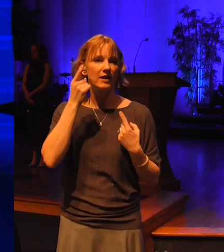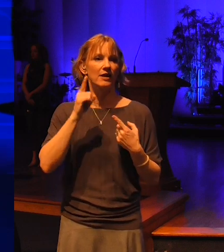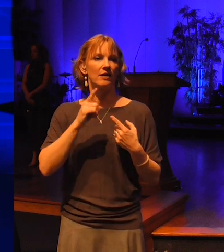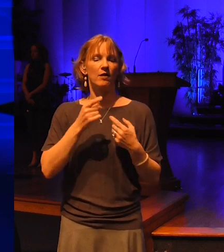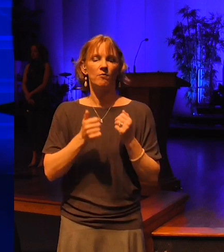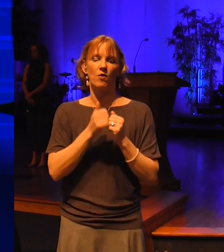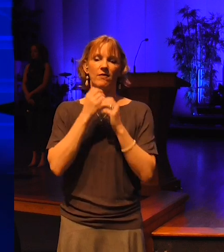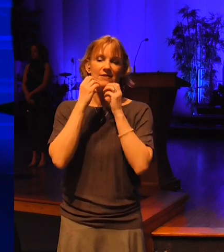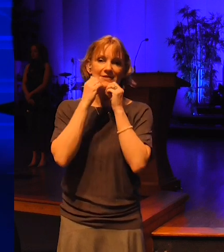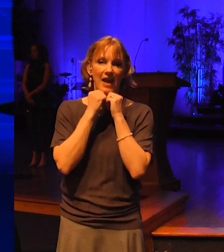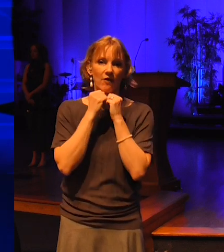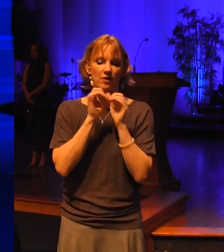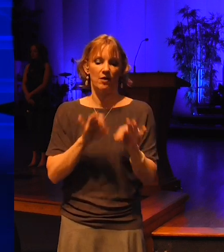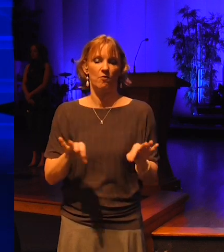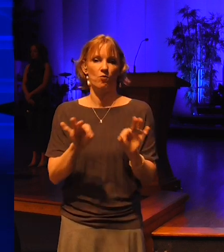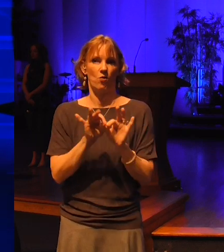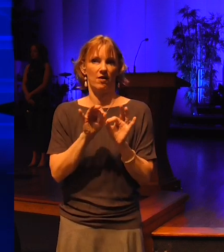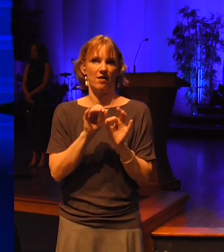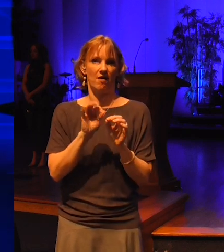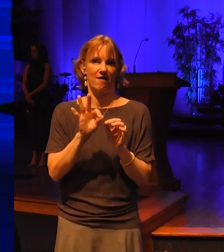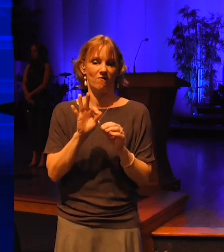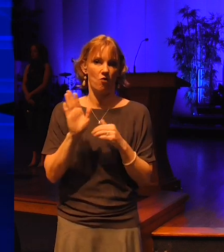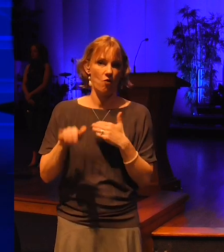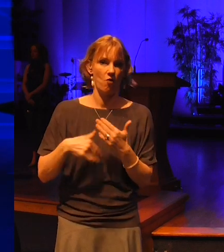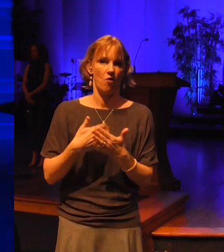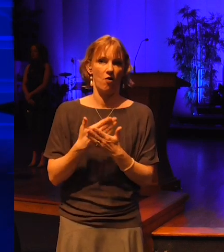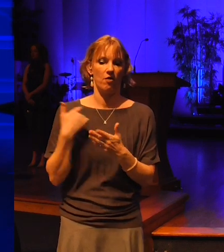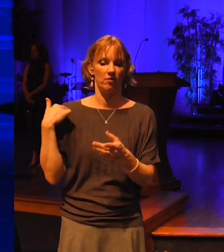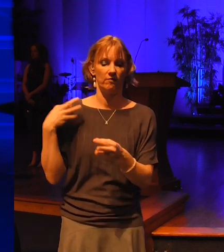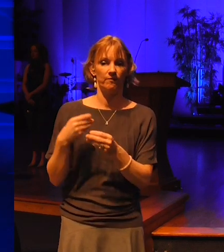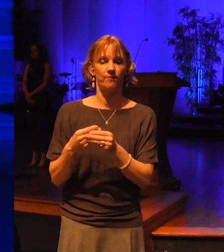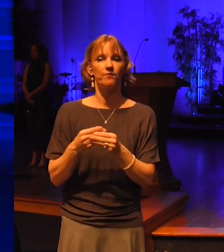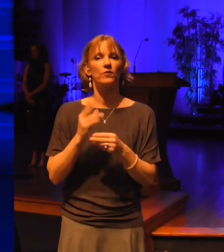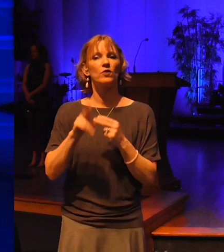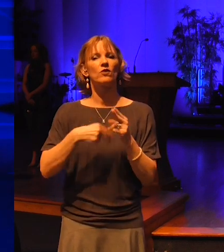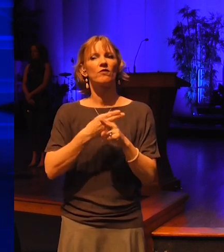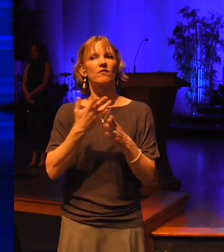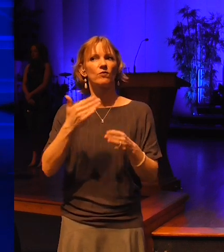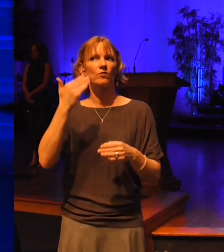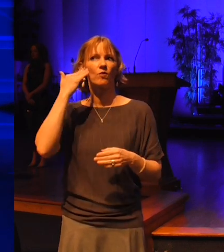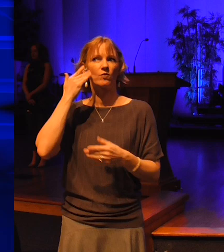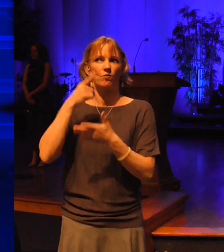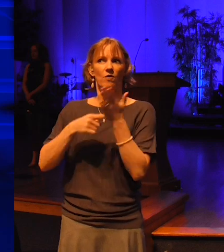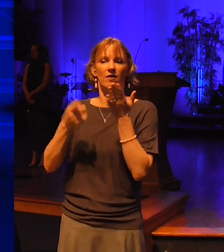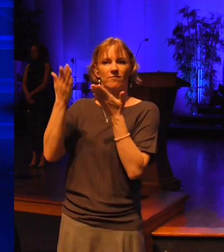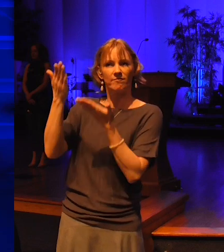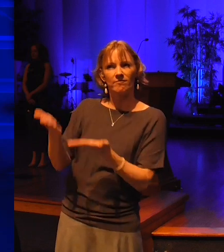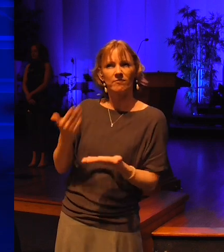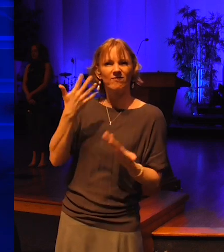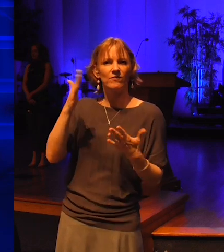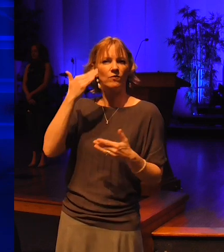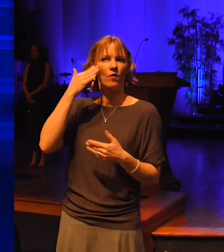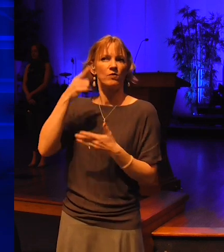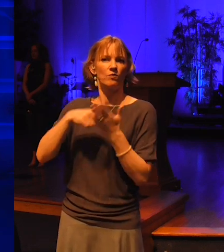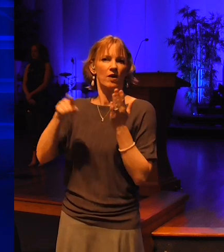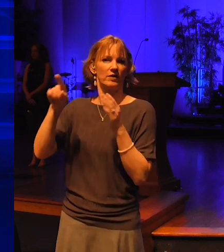of all that the universe knows what it is and it knows what it's doing that the spirit knows what